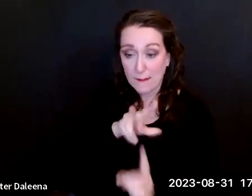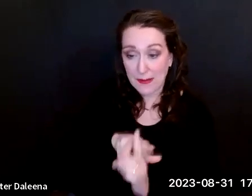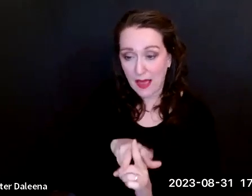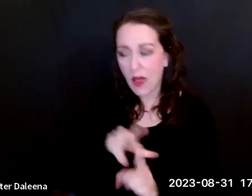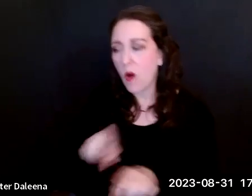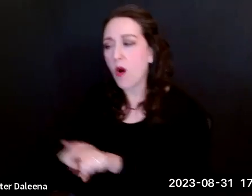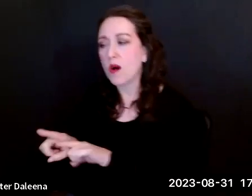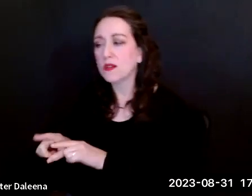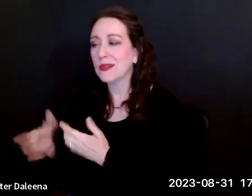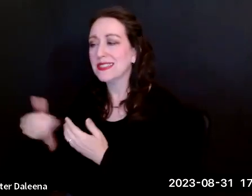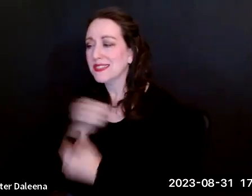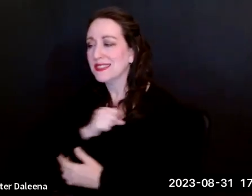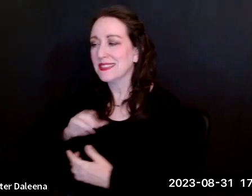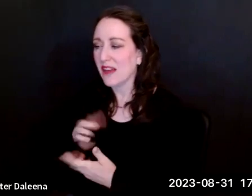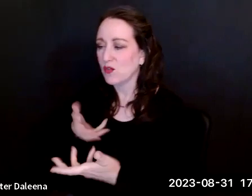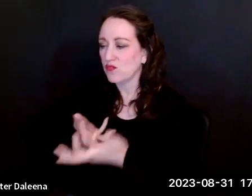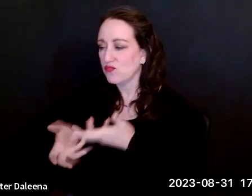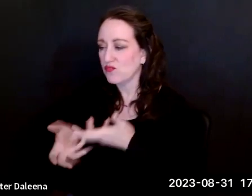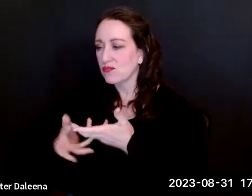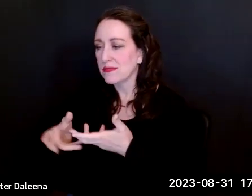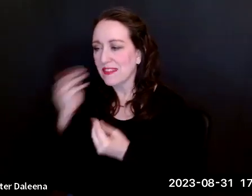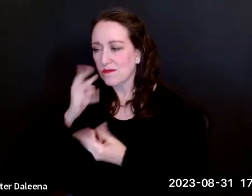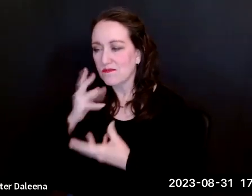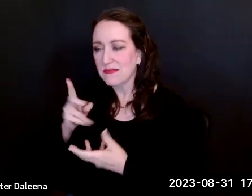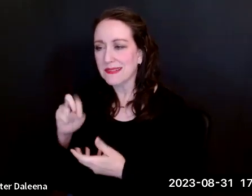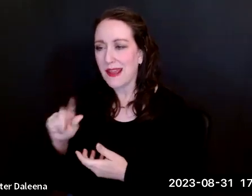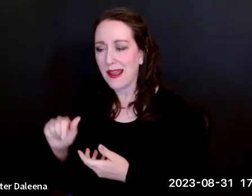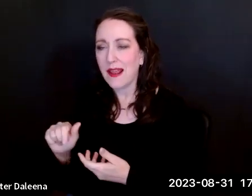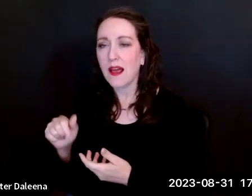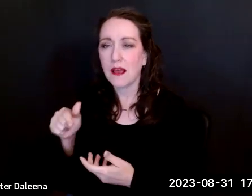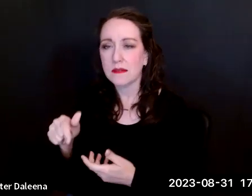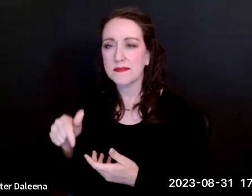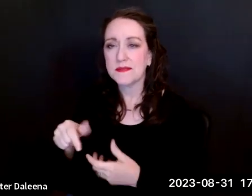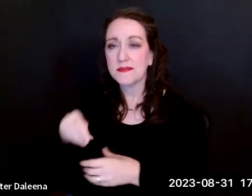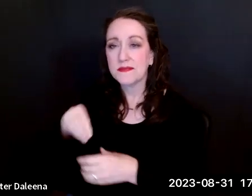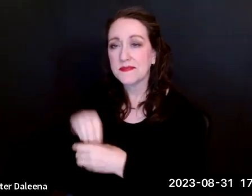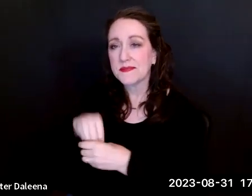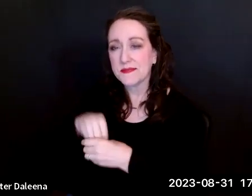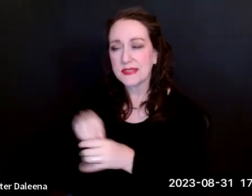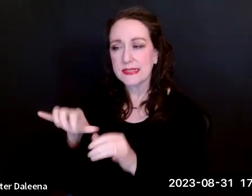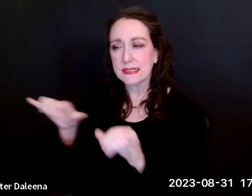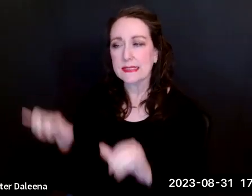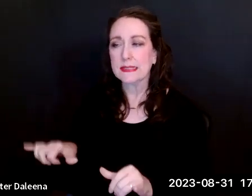easier for our staff to interact with the data that's in um the in the system to allow us to